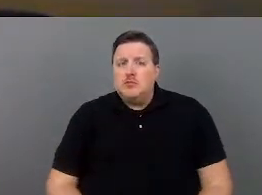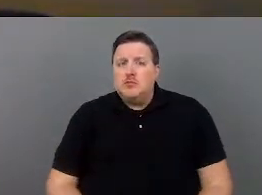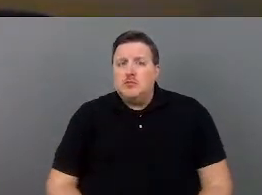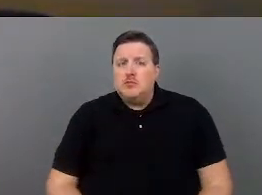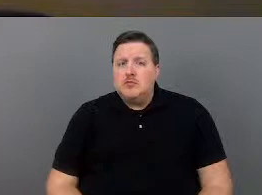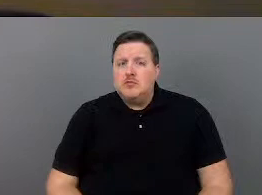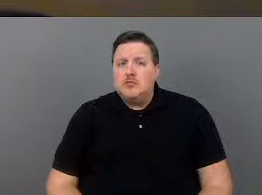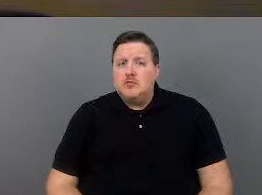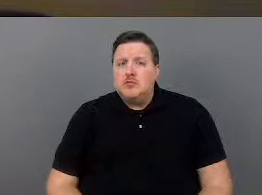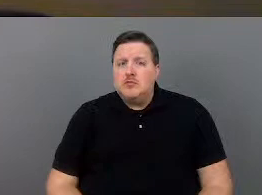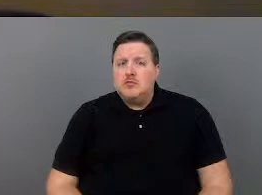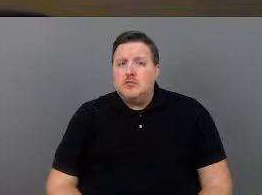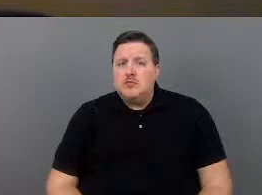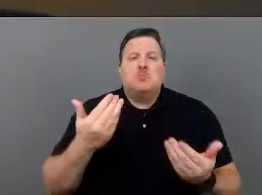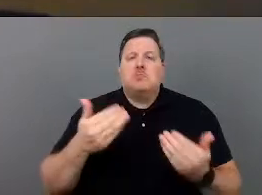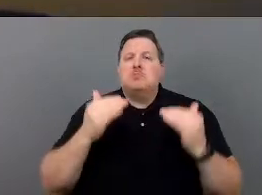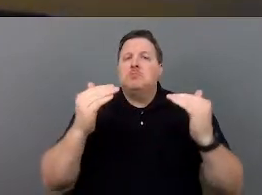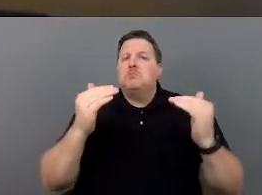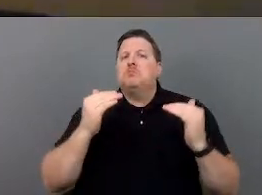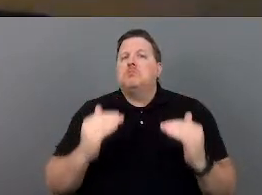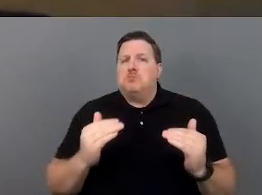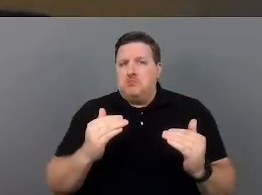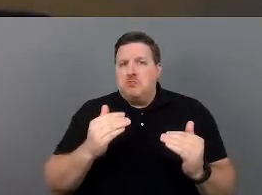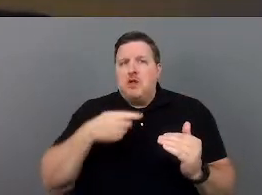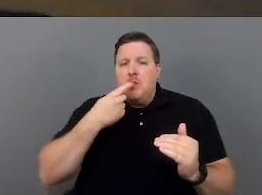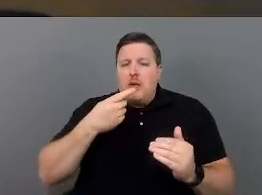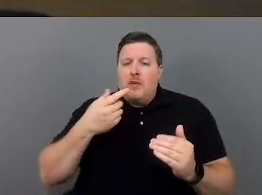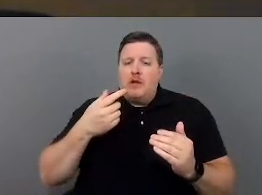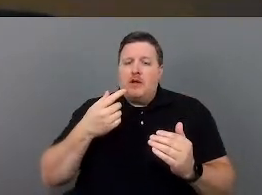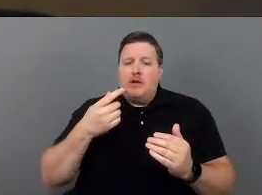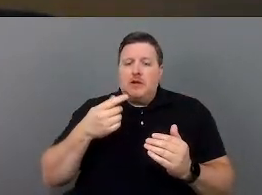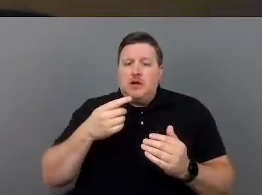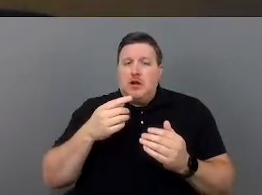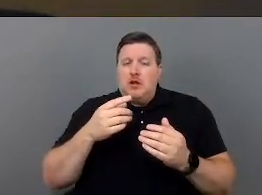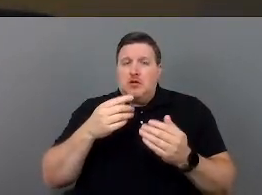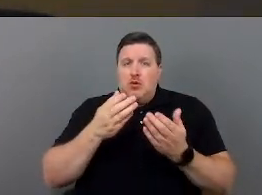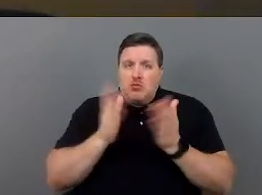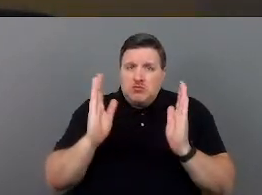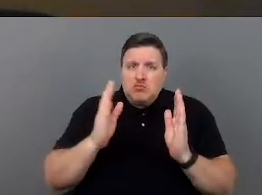SO WE WILL PROCEED HERE TO THE PUBLIC HEARING. BEFORE I OPEN THE PUBLIC HEARING, JUST A MINUTE HERE